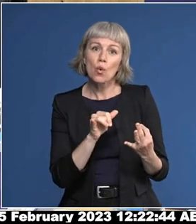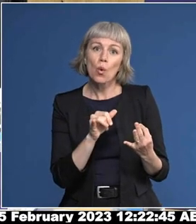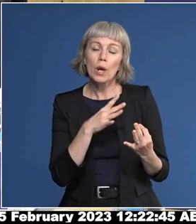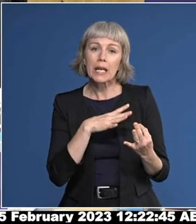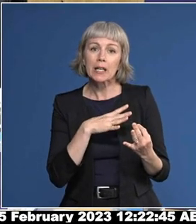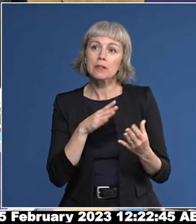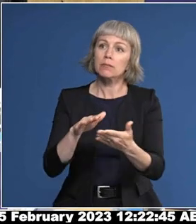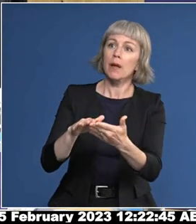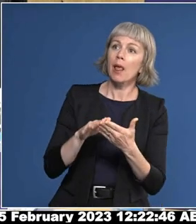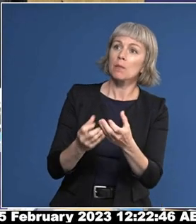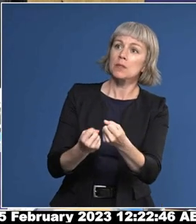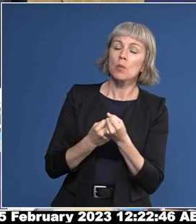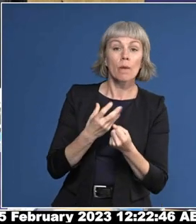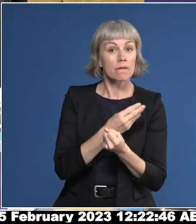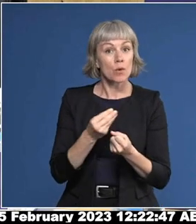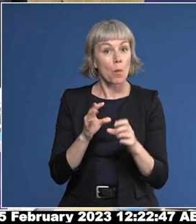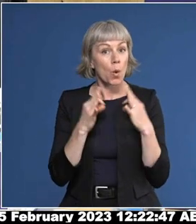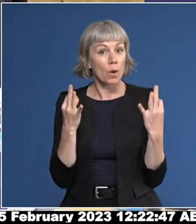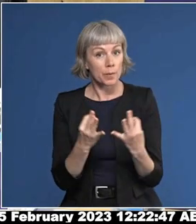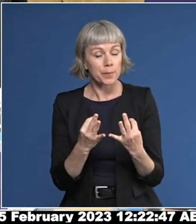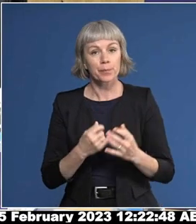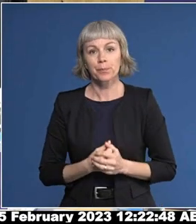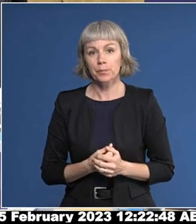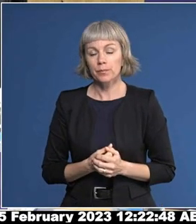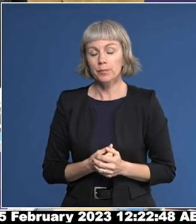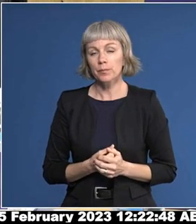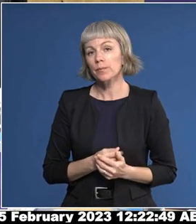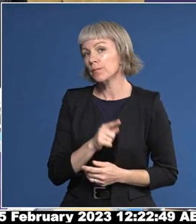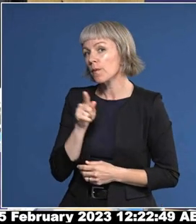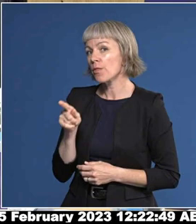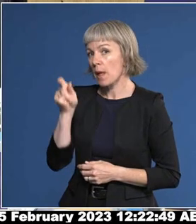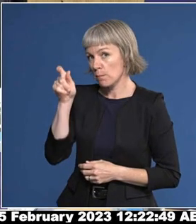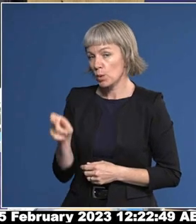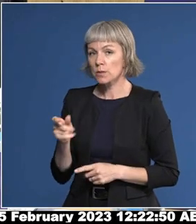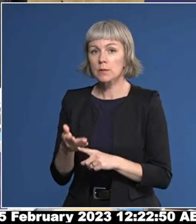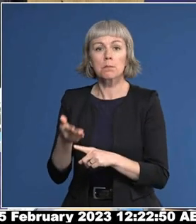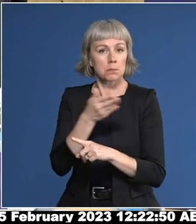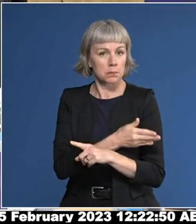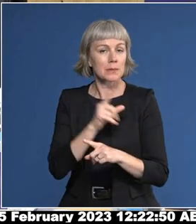So they were actually the CEO of an organisation - a previous CEO of an